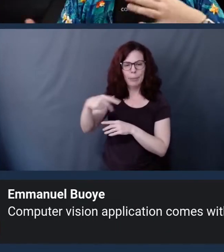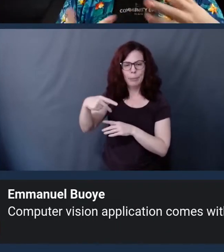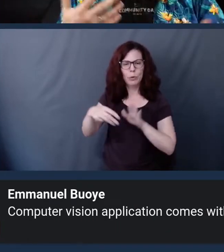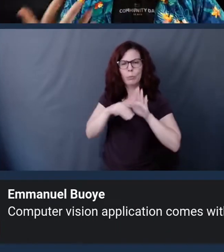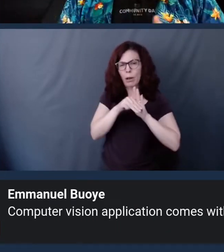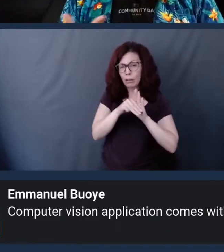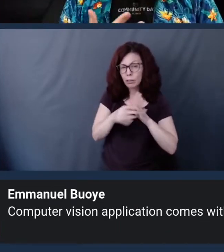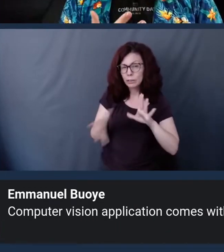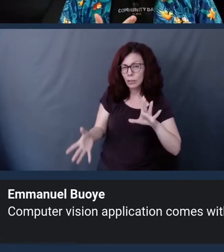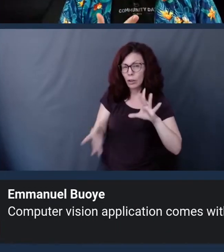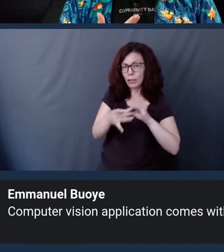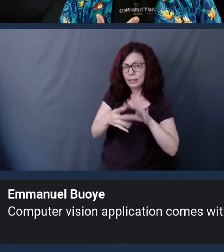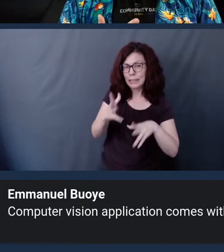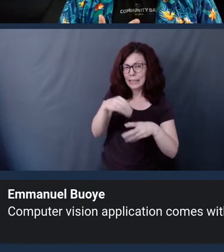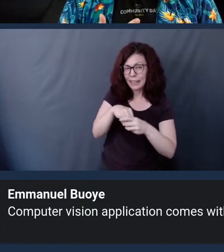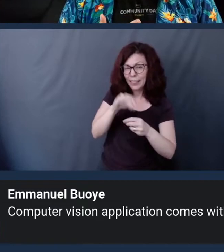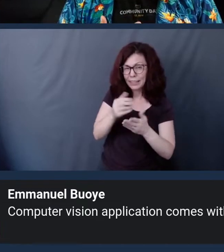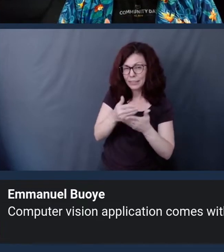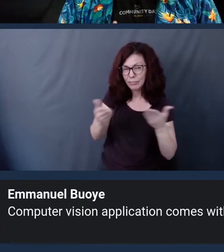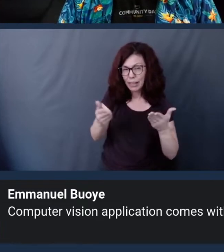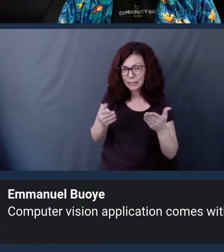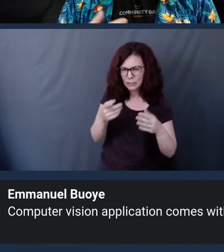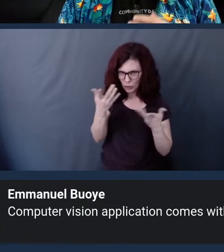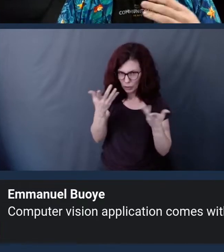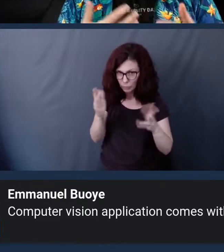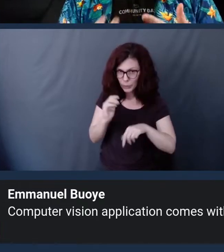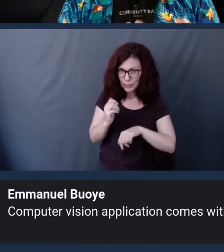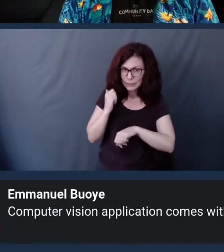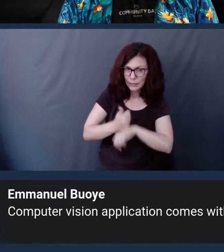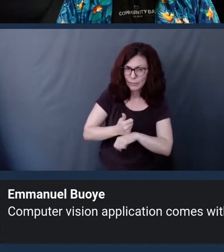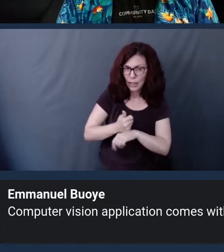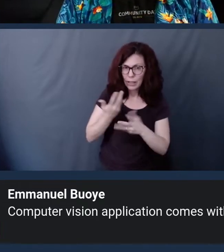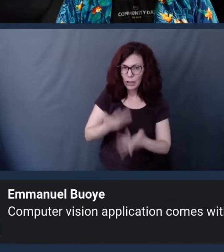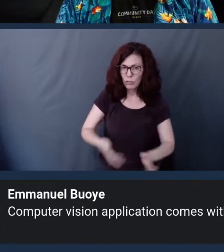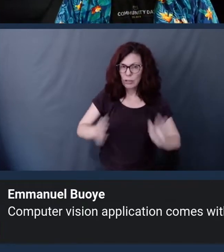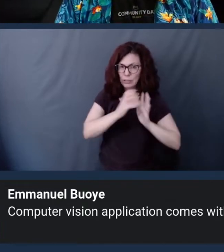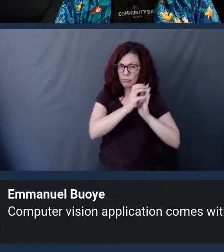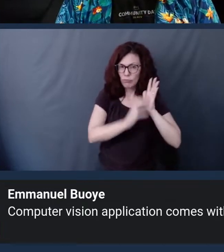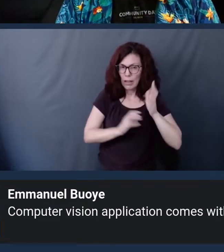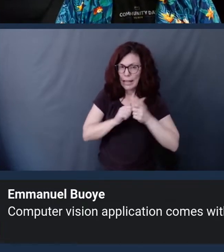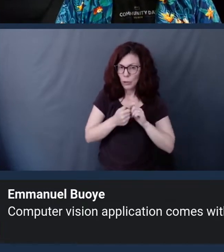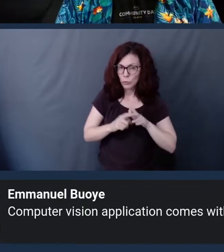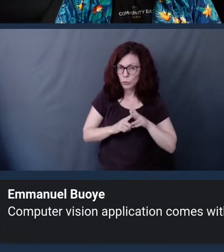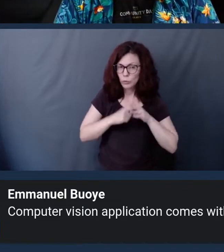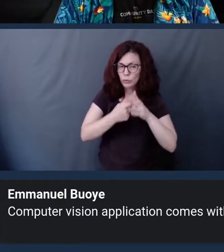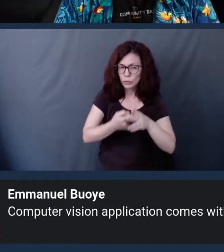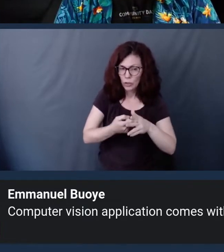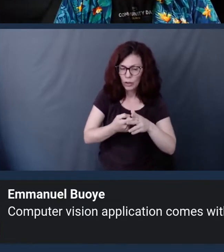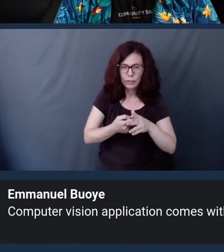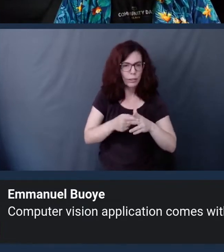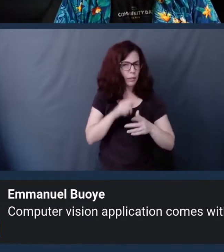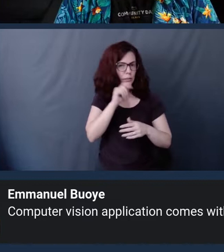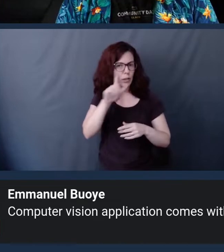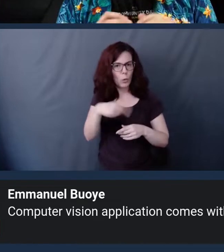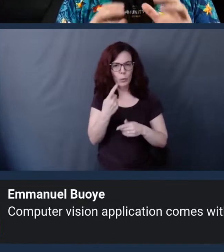I guess you have some predefined content already available for people. How can they get started? It's not just a black box of things.